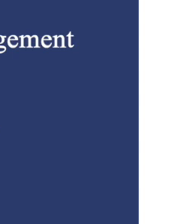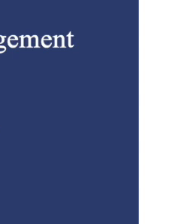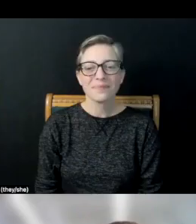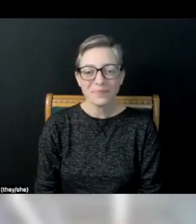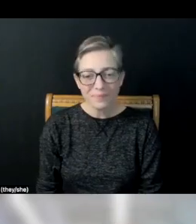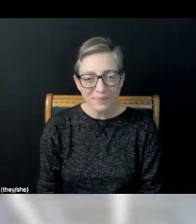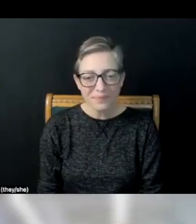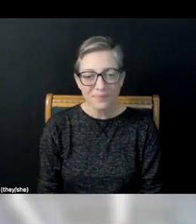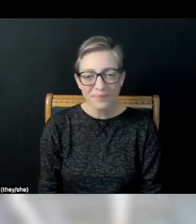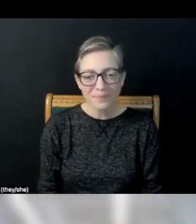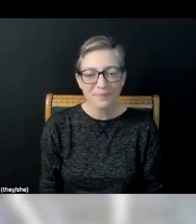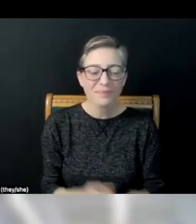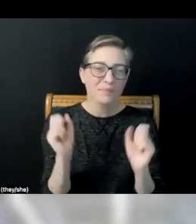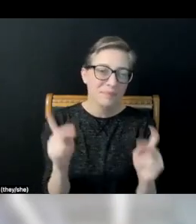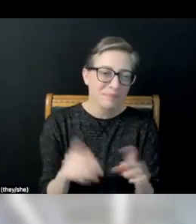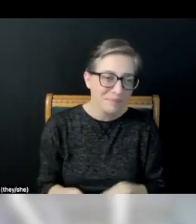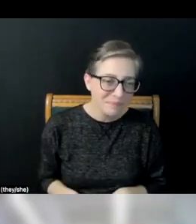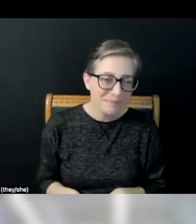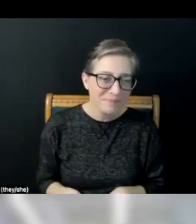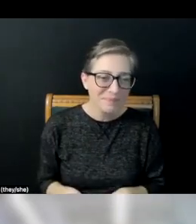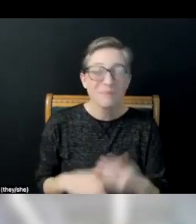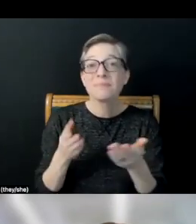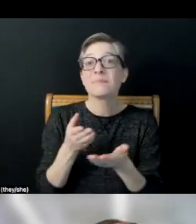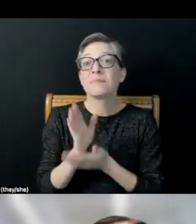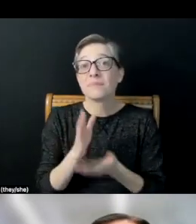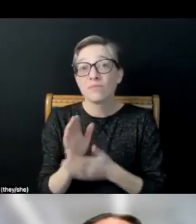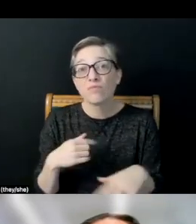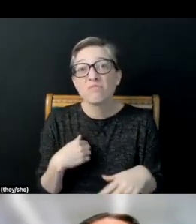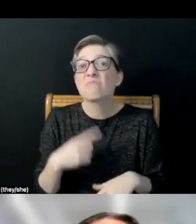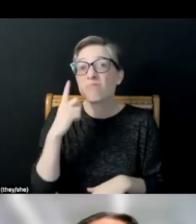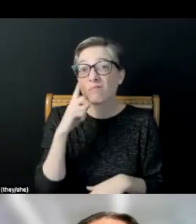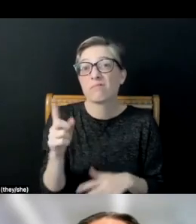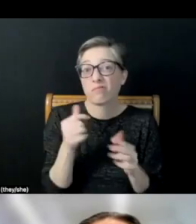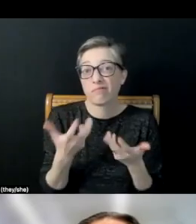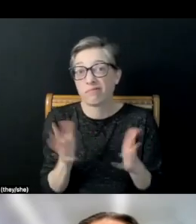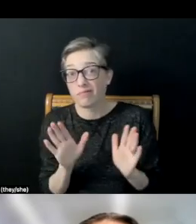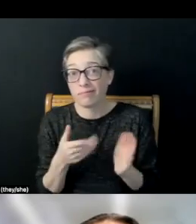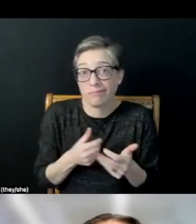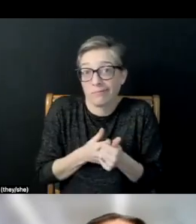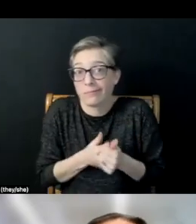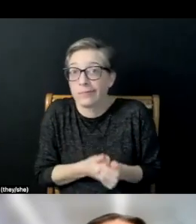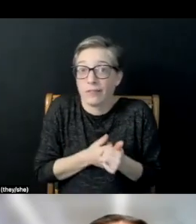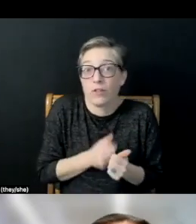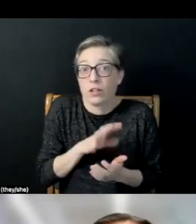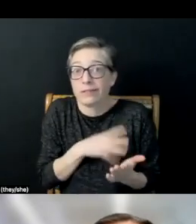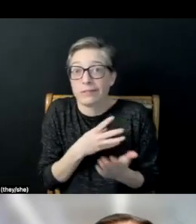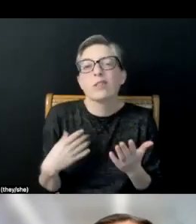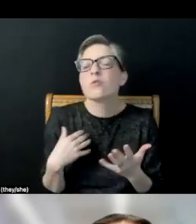Alright, so in the interest of keeping this on schedule so we can have a little bit of Q&A time at the end,